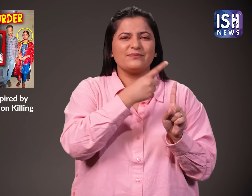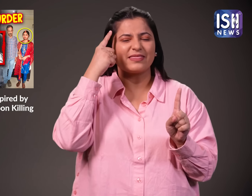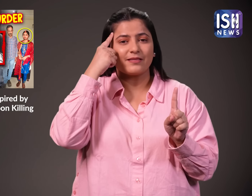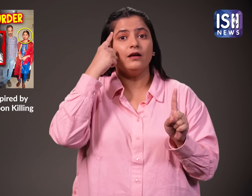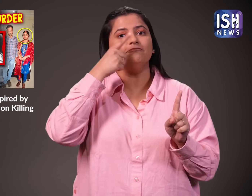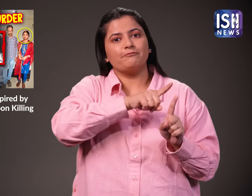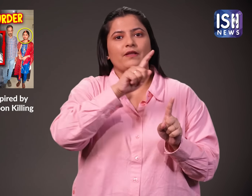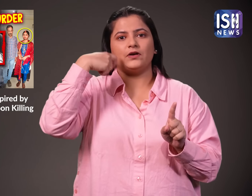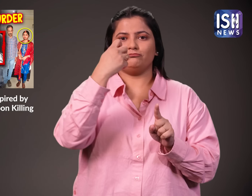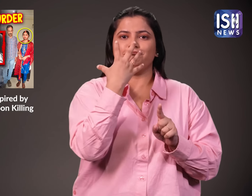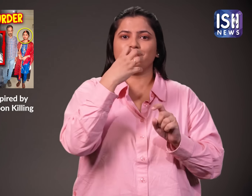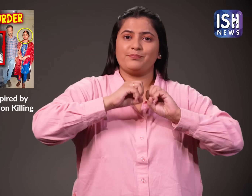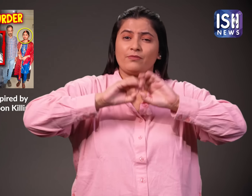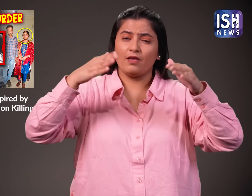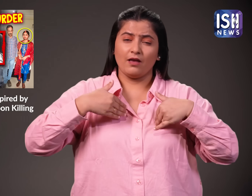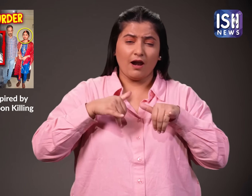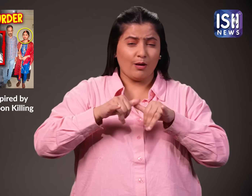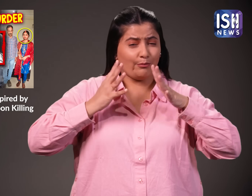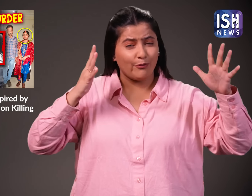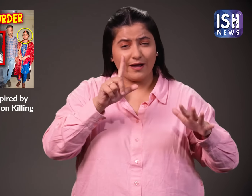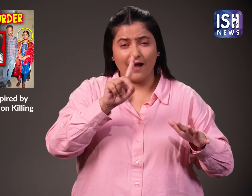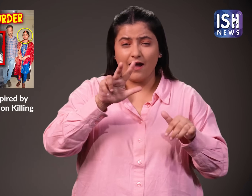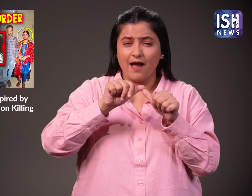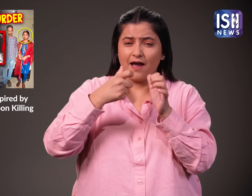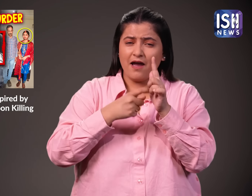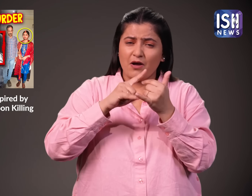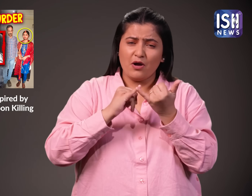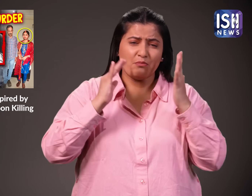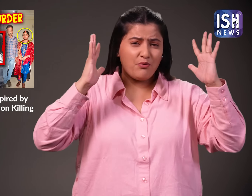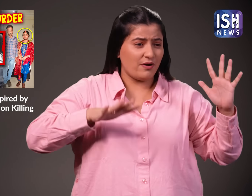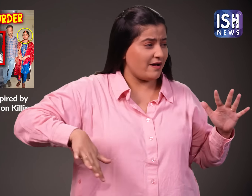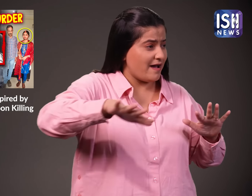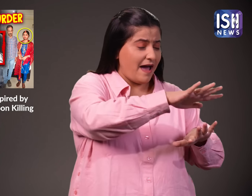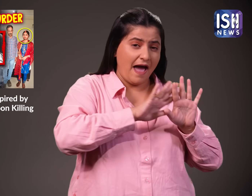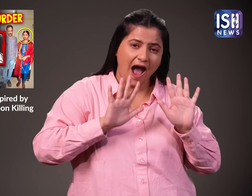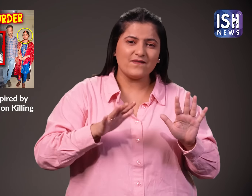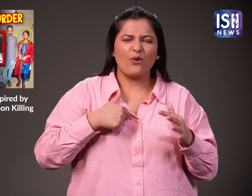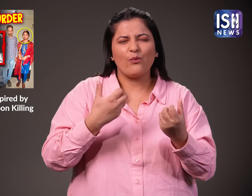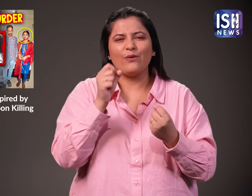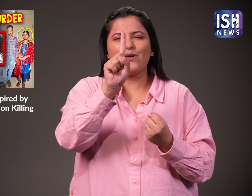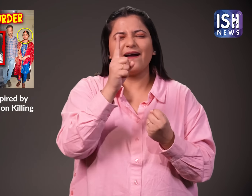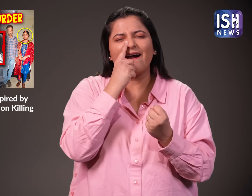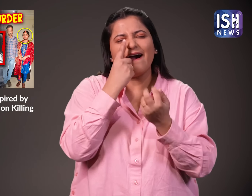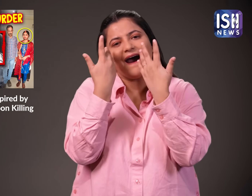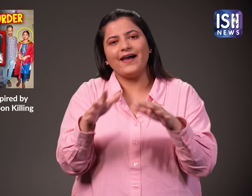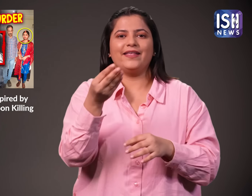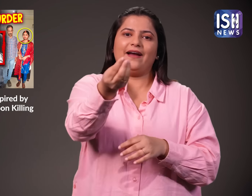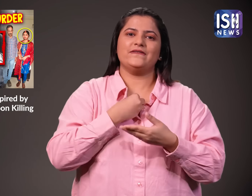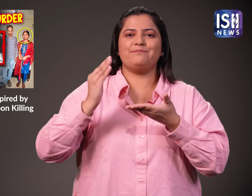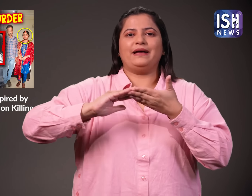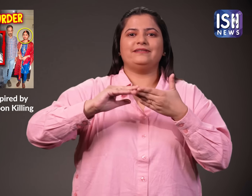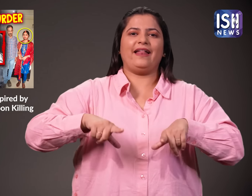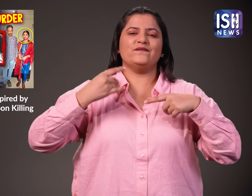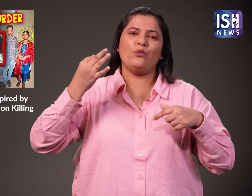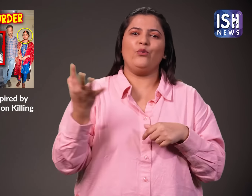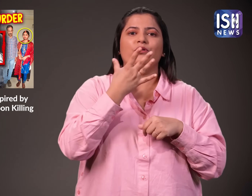A video of him was shared saying, "I own 18 bighas of land. I want to get married and start a new life.”